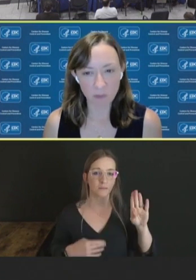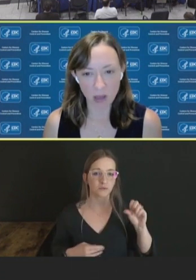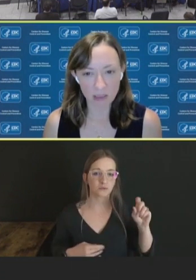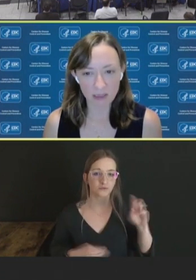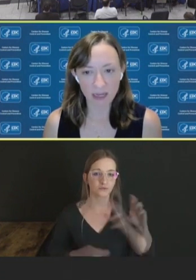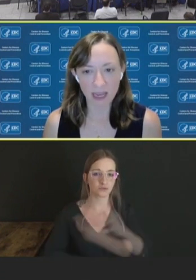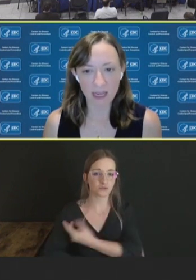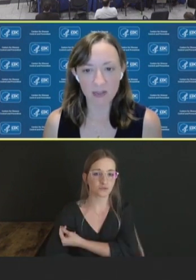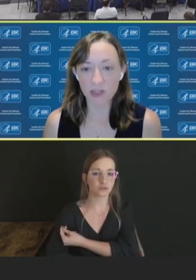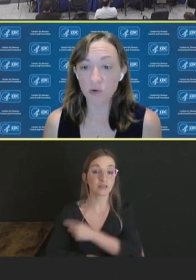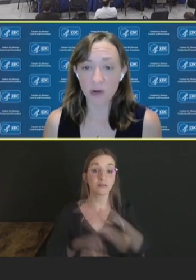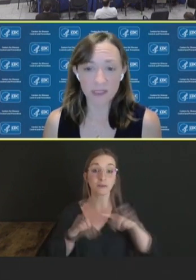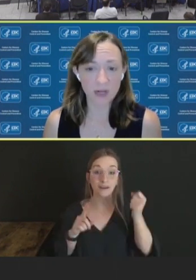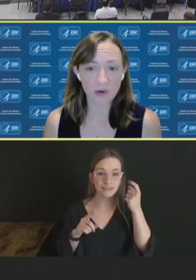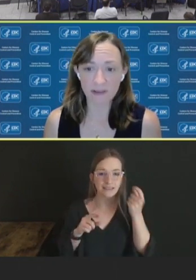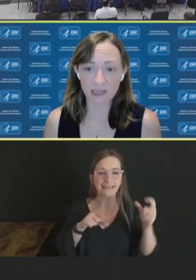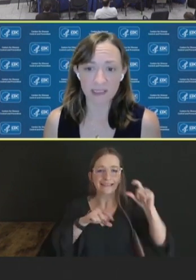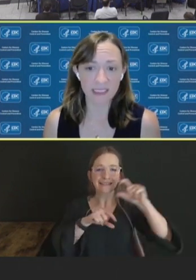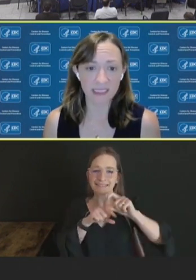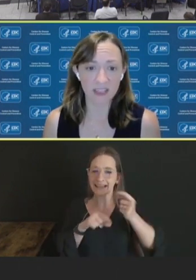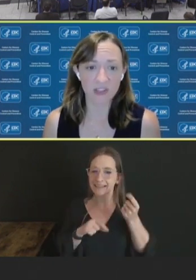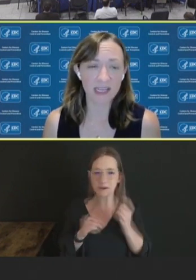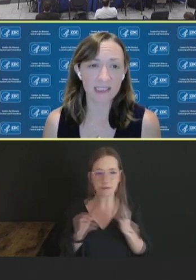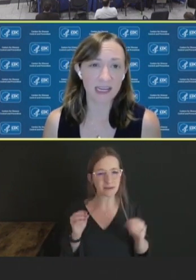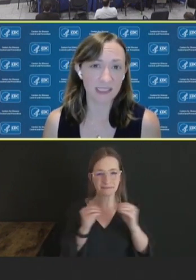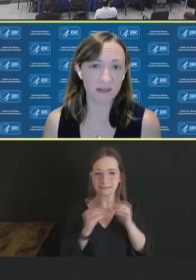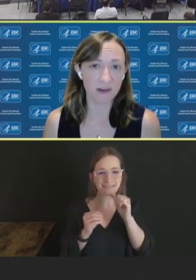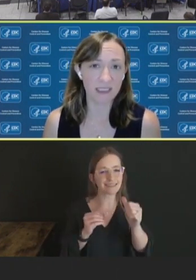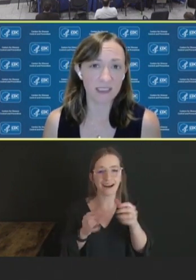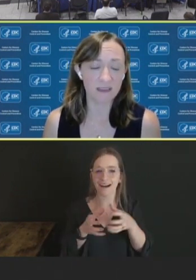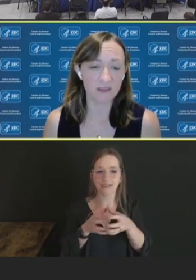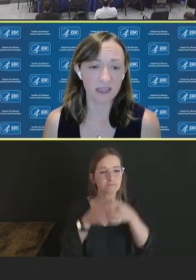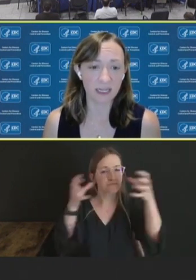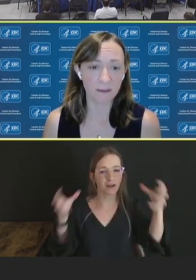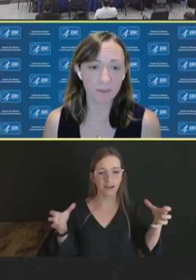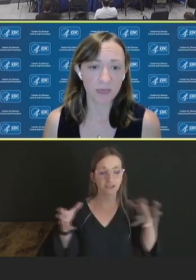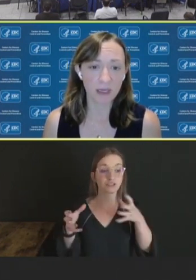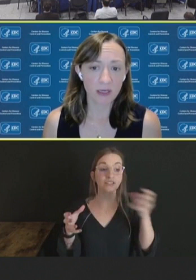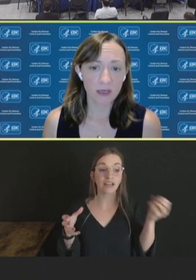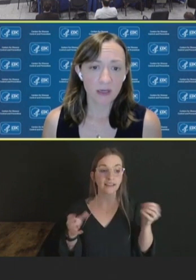small, and there was no evidence to suggest a difference in severity.